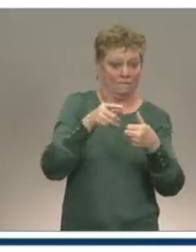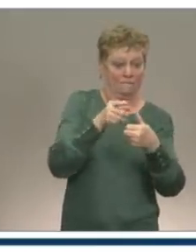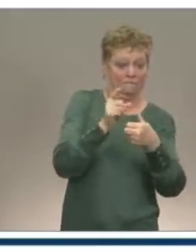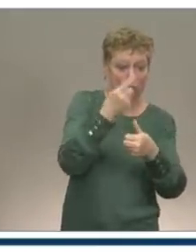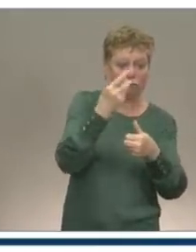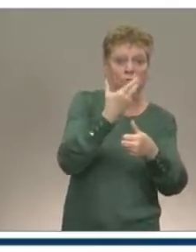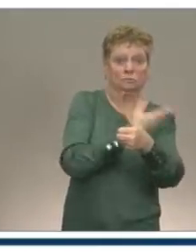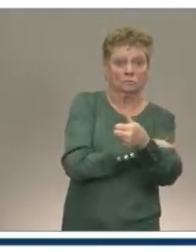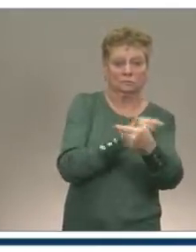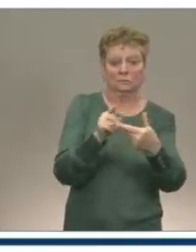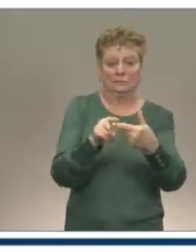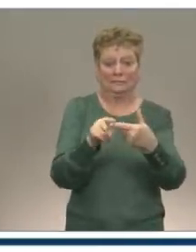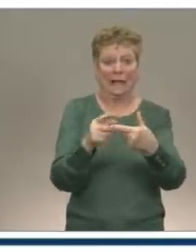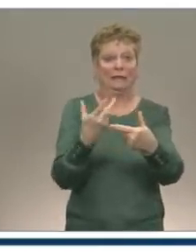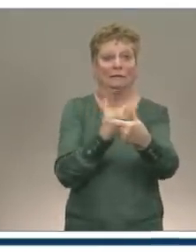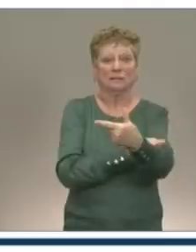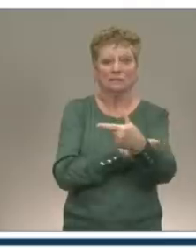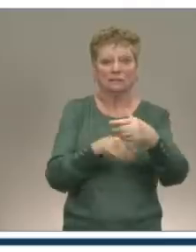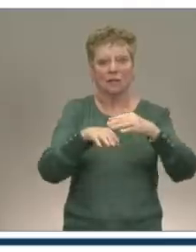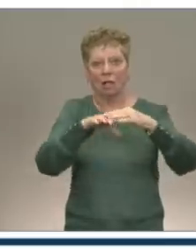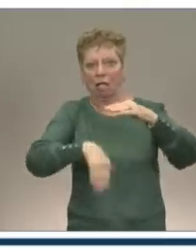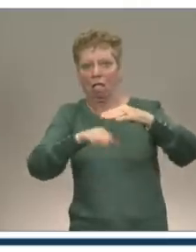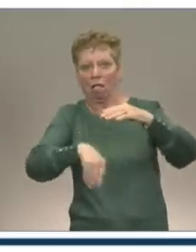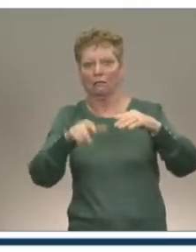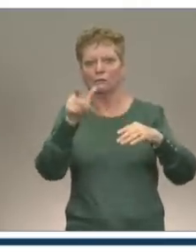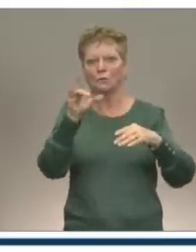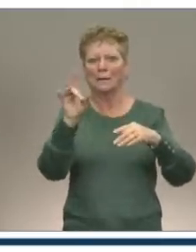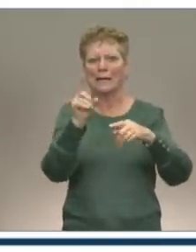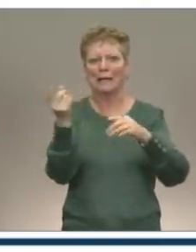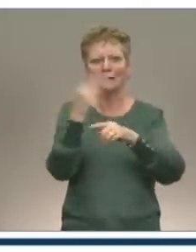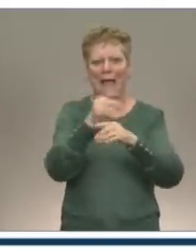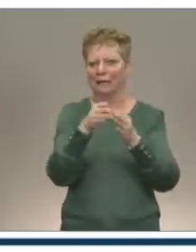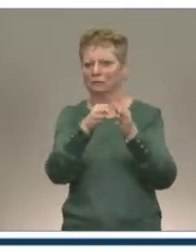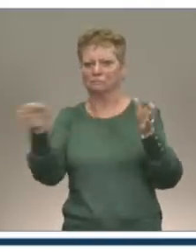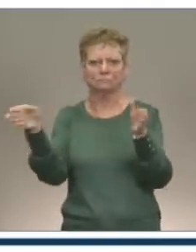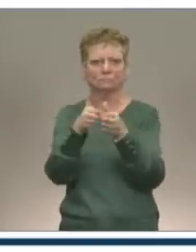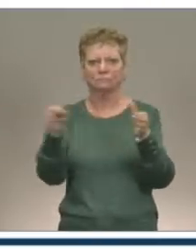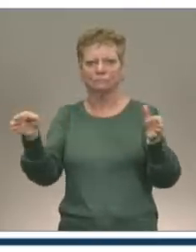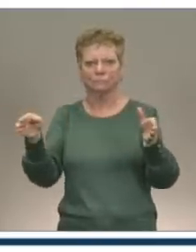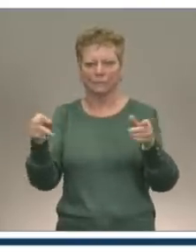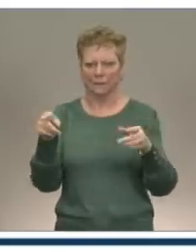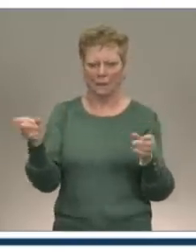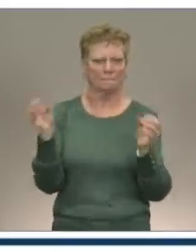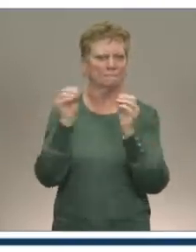these are the people who are at greatest risk of having waning immunity and the need for a booster